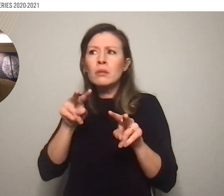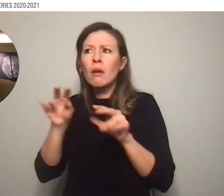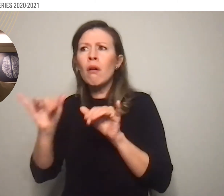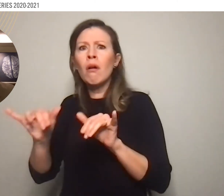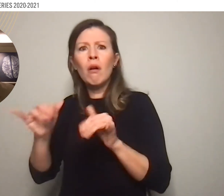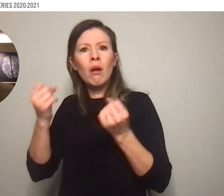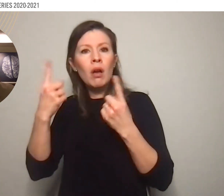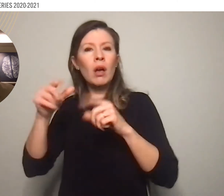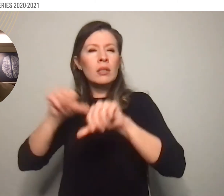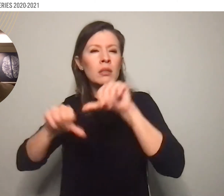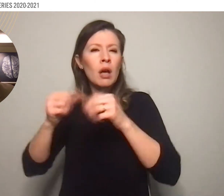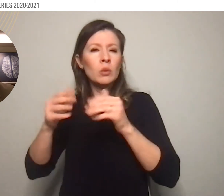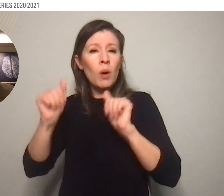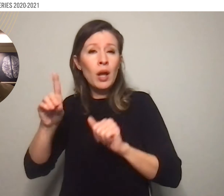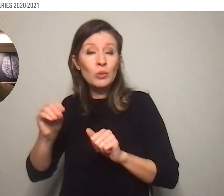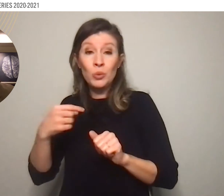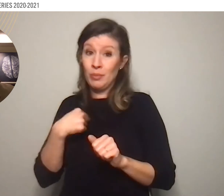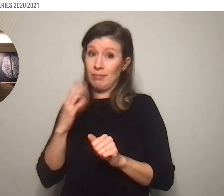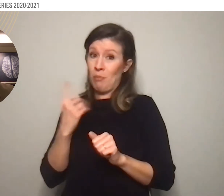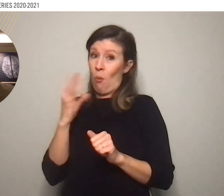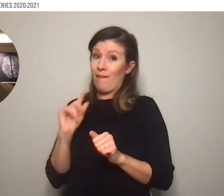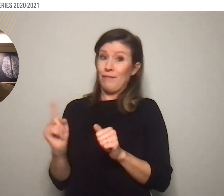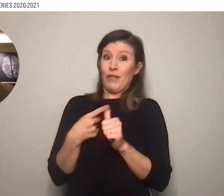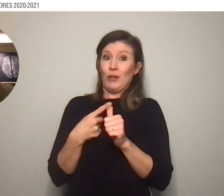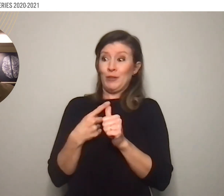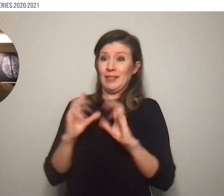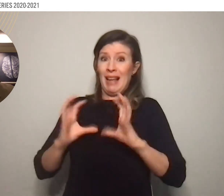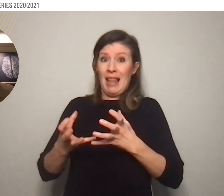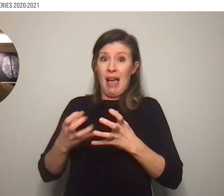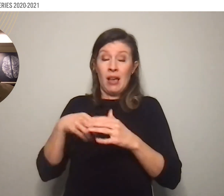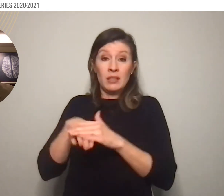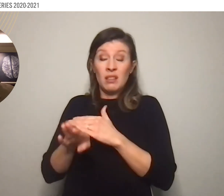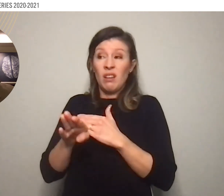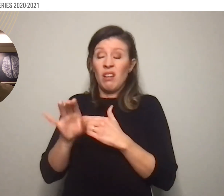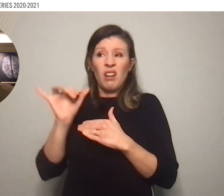you can do, and it was amazing. I was one of the first classes at the time and it just opened my